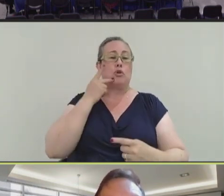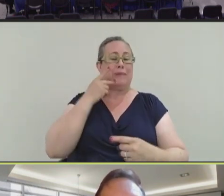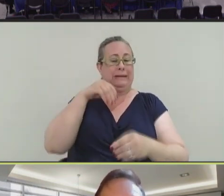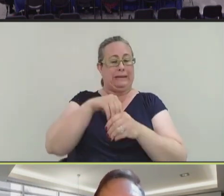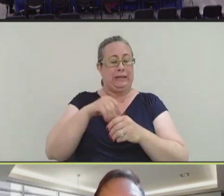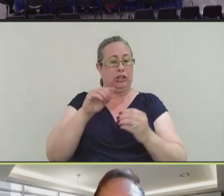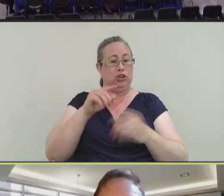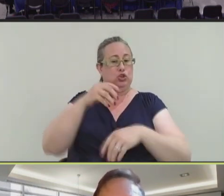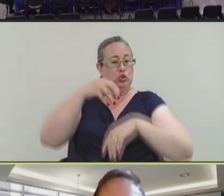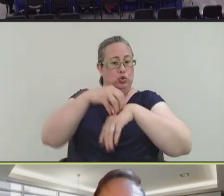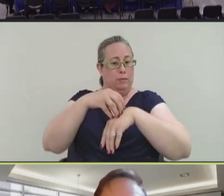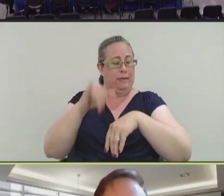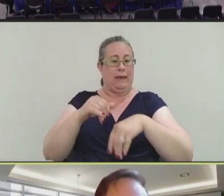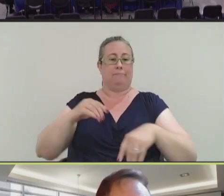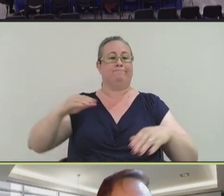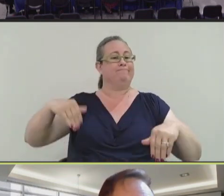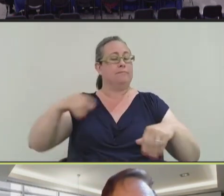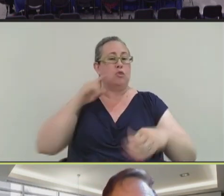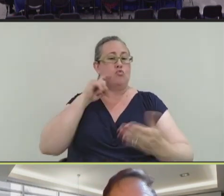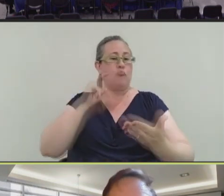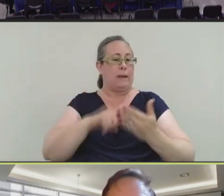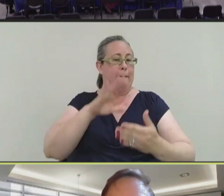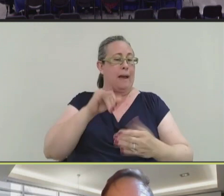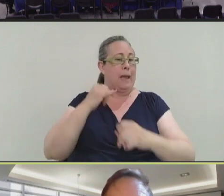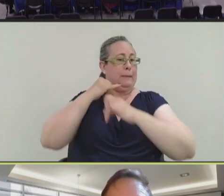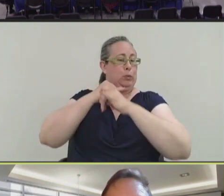that haven't been recognized by the immune system before.